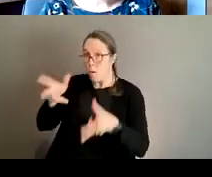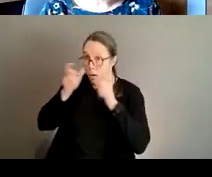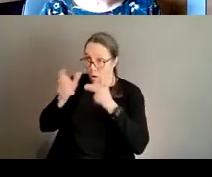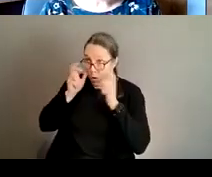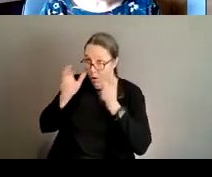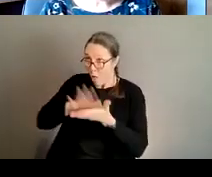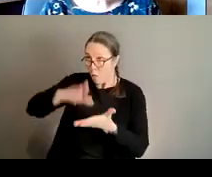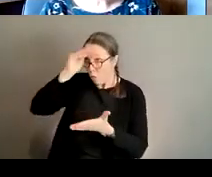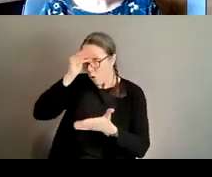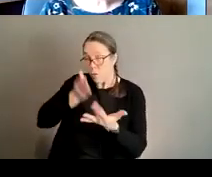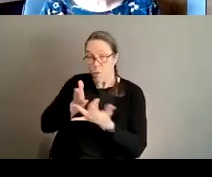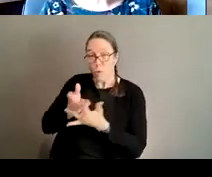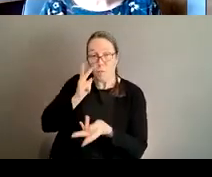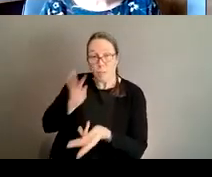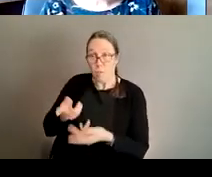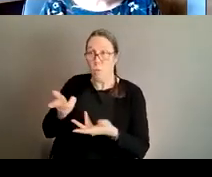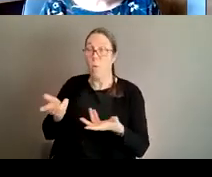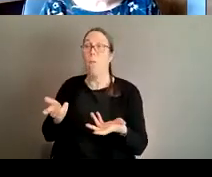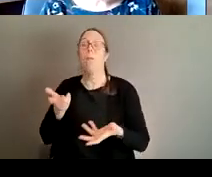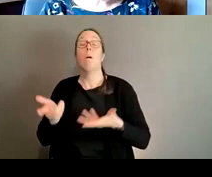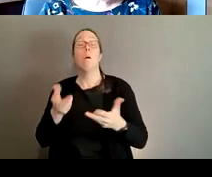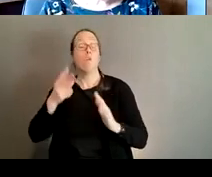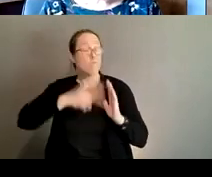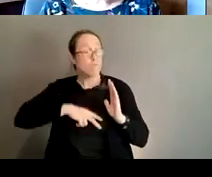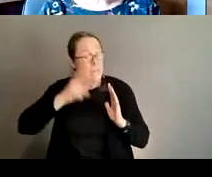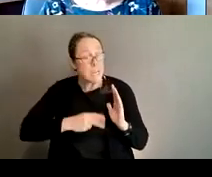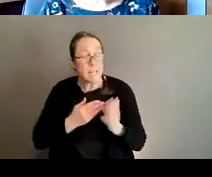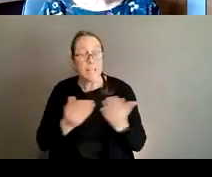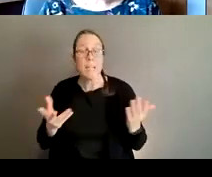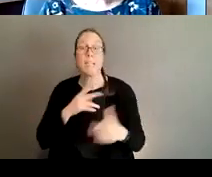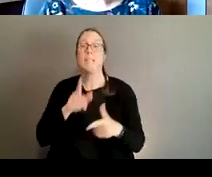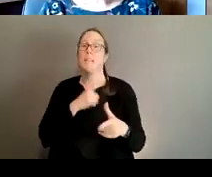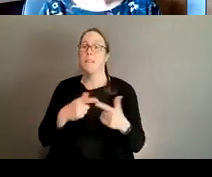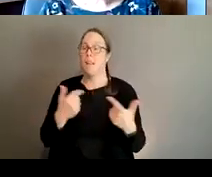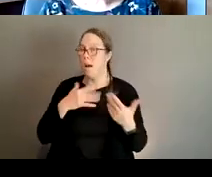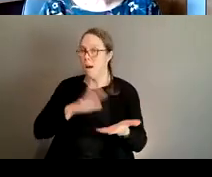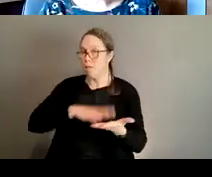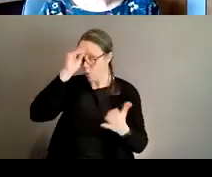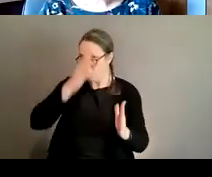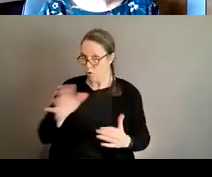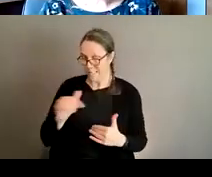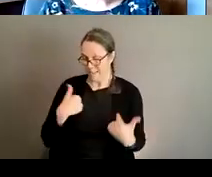best by watching or reading things. And then we have learners like me who are kinesthetic